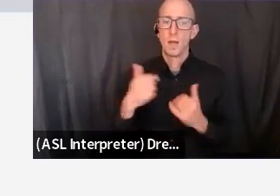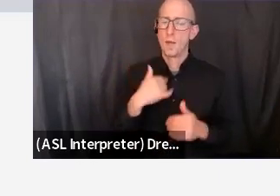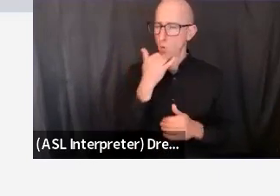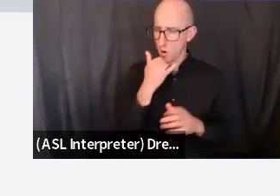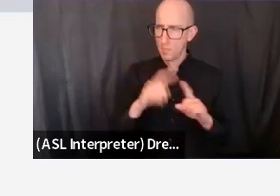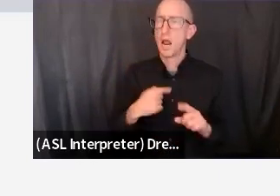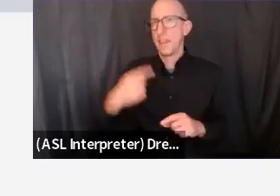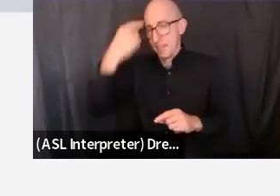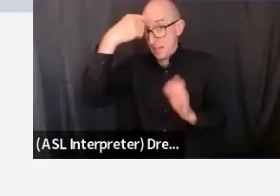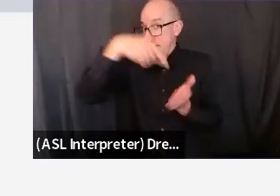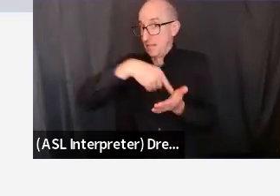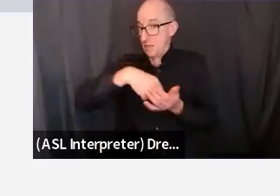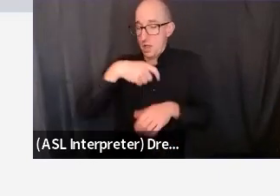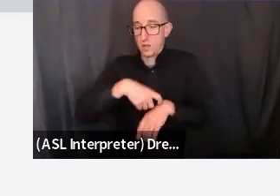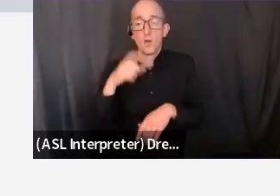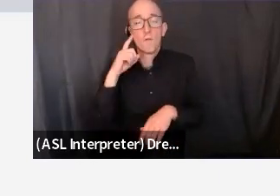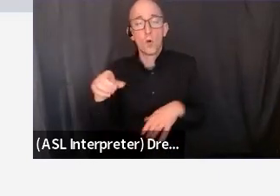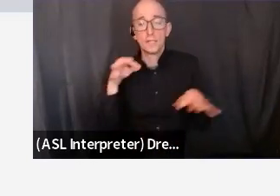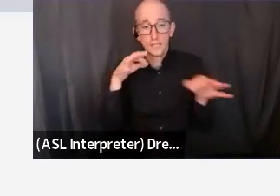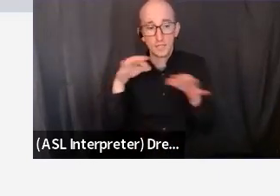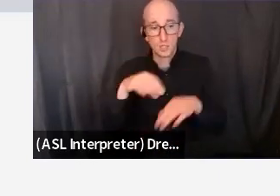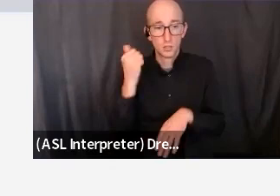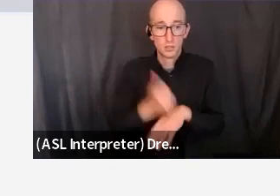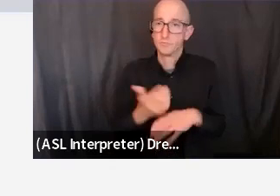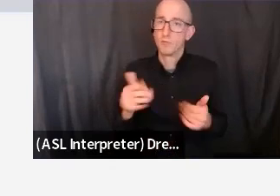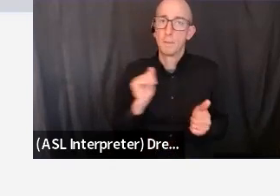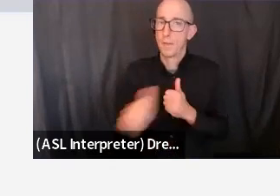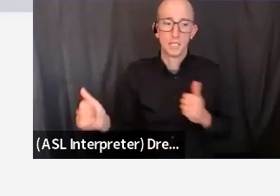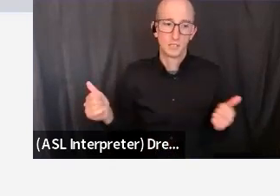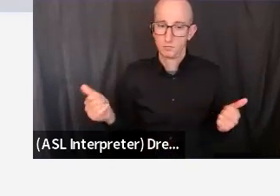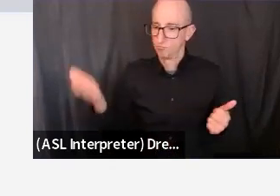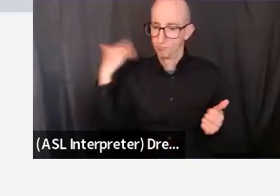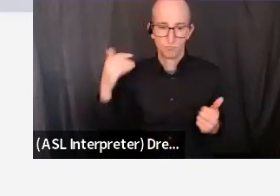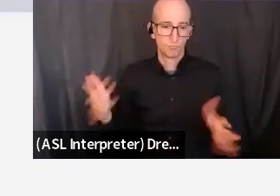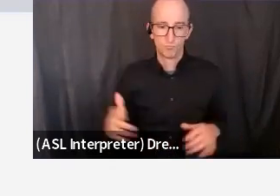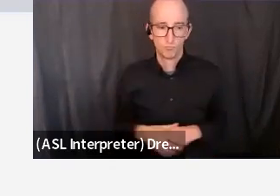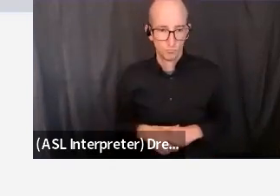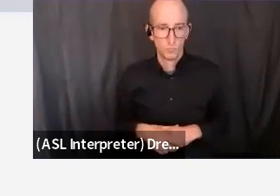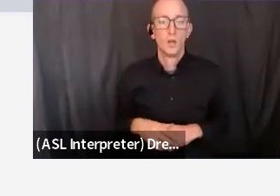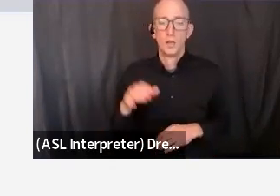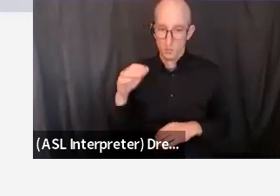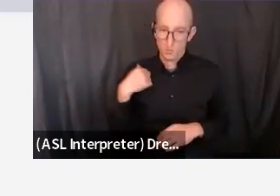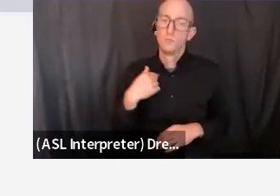priority points for those applicants that either have an engagement process or commit to developing